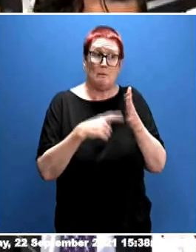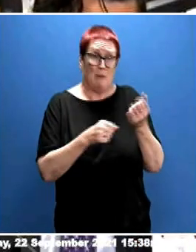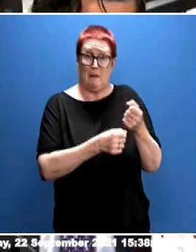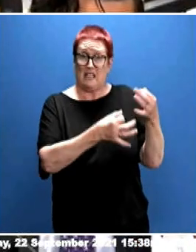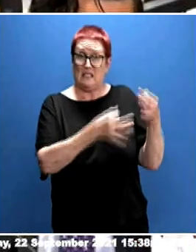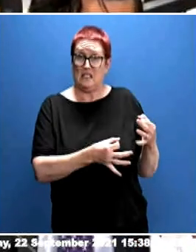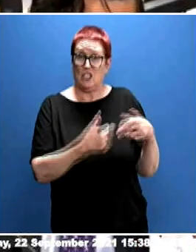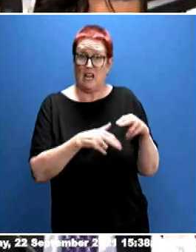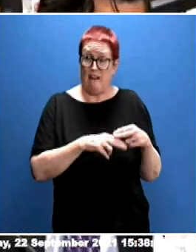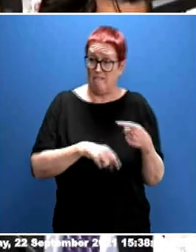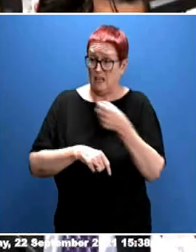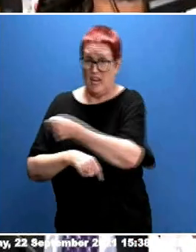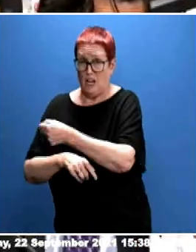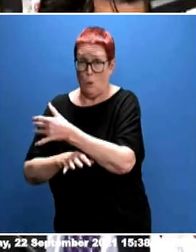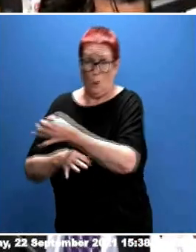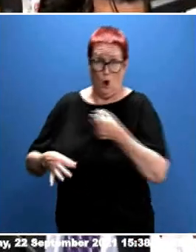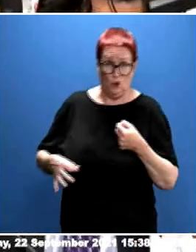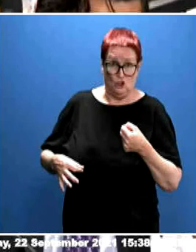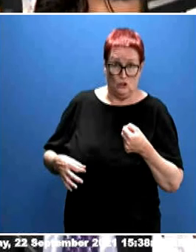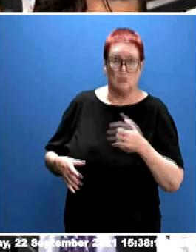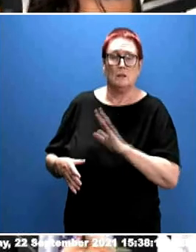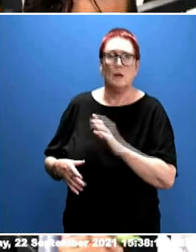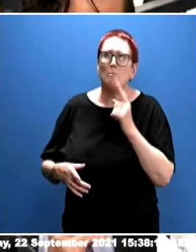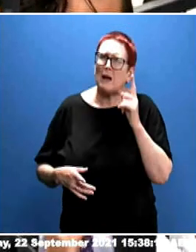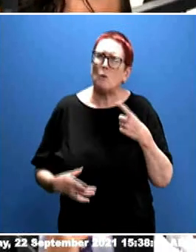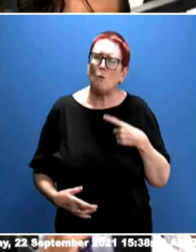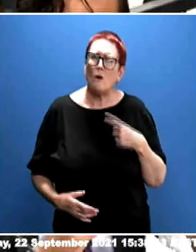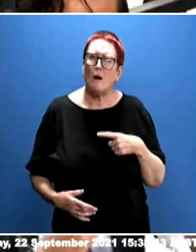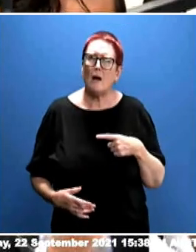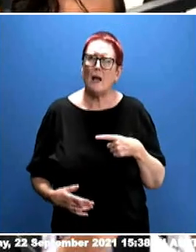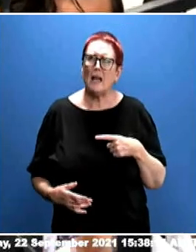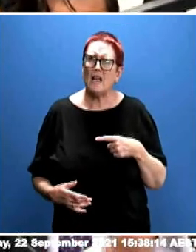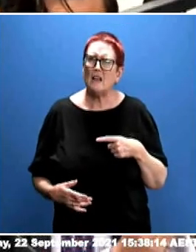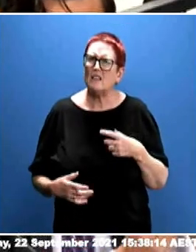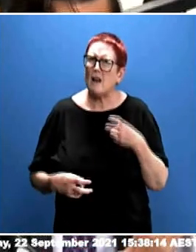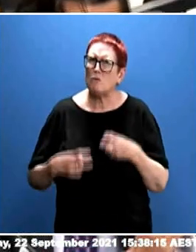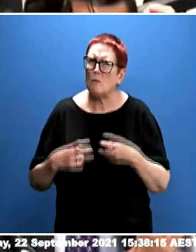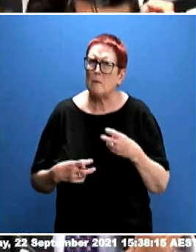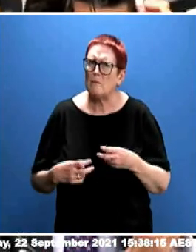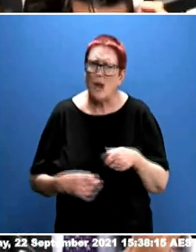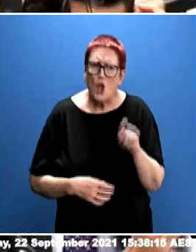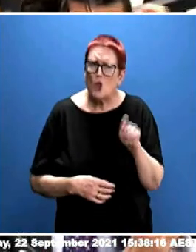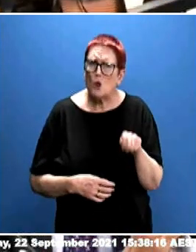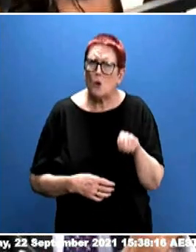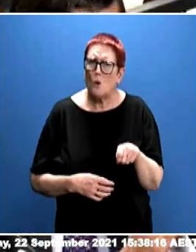someone goes in or not, but why is it an issue? It's not the court making a decision they go into the Kath French Centre,